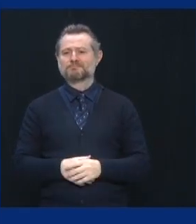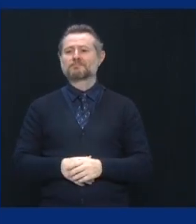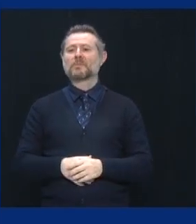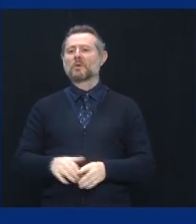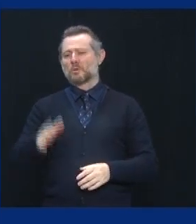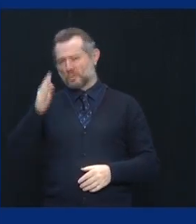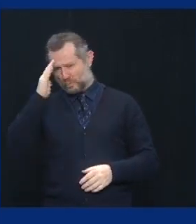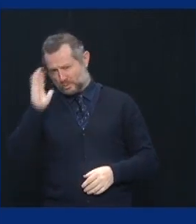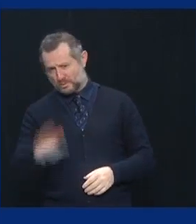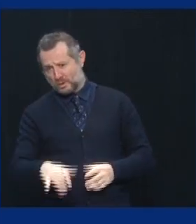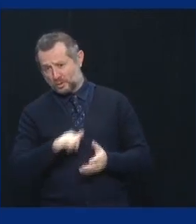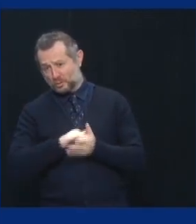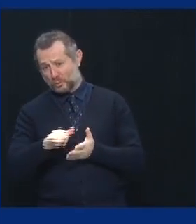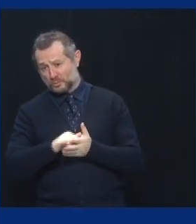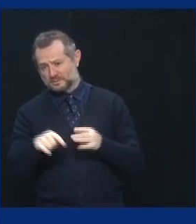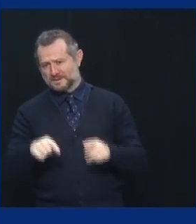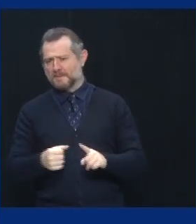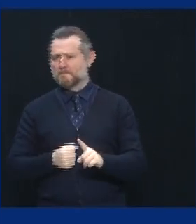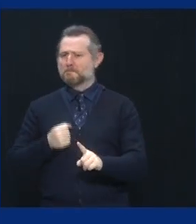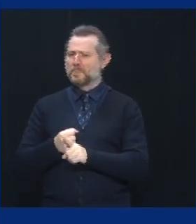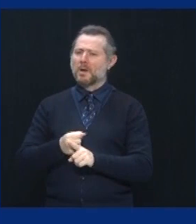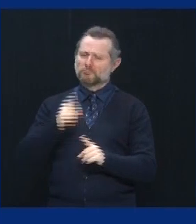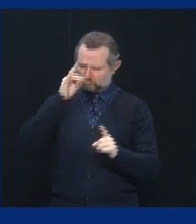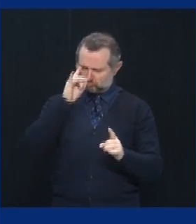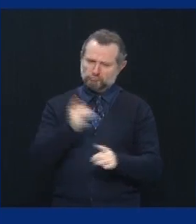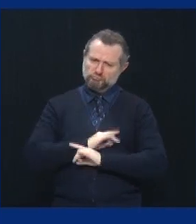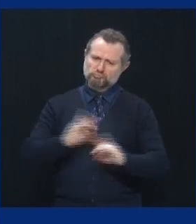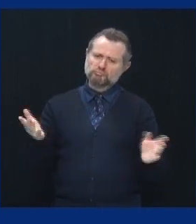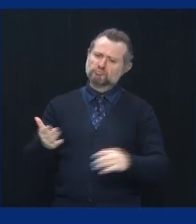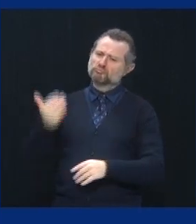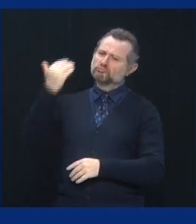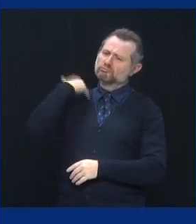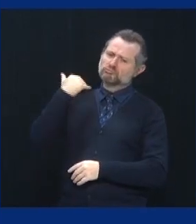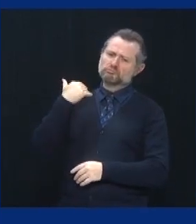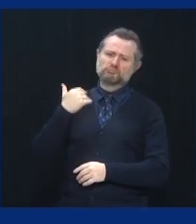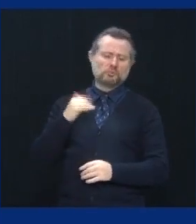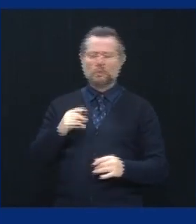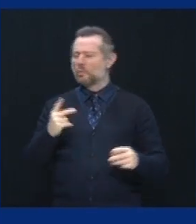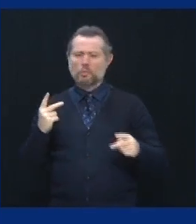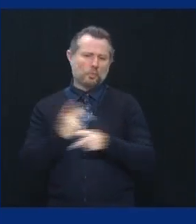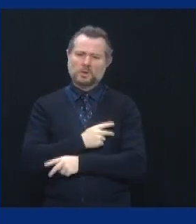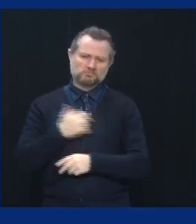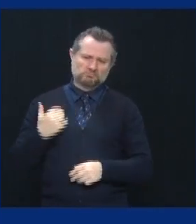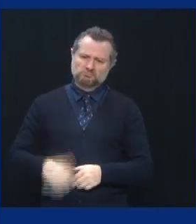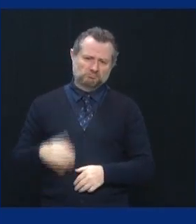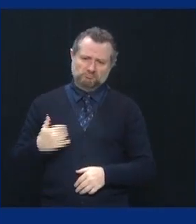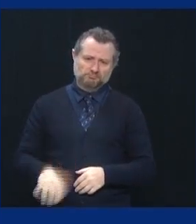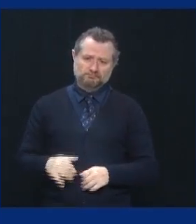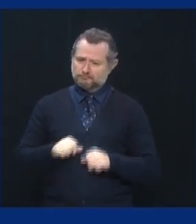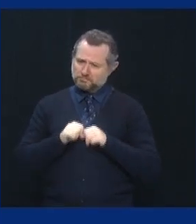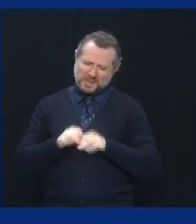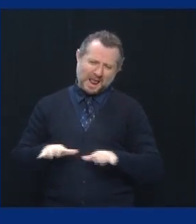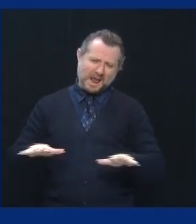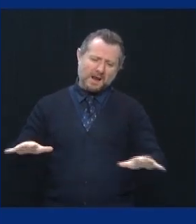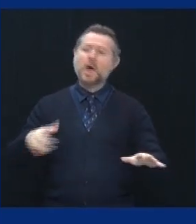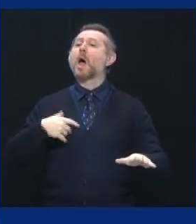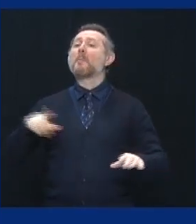SO THANK YOU, GOVERNOR CUOMO, FOR YOUR CONTINUED LEADERSHIP.